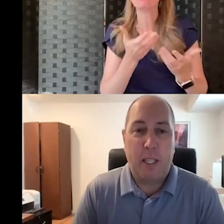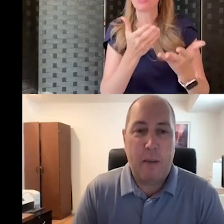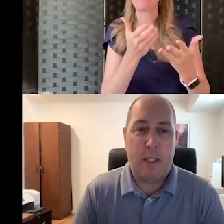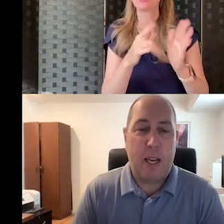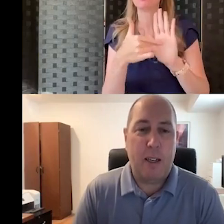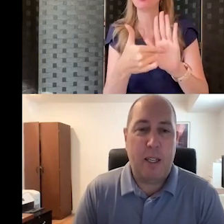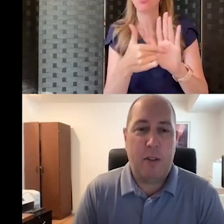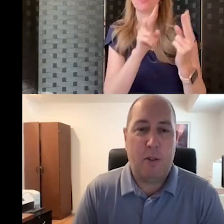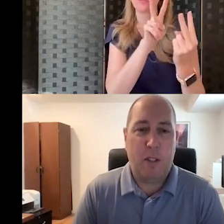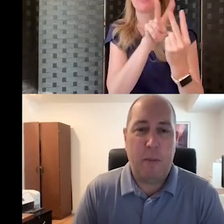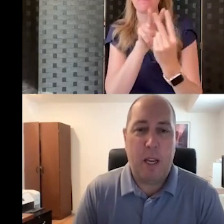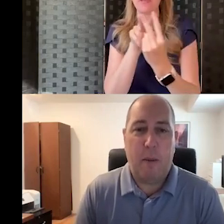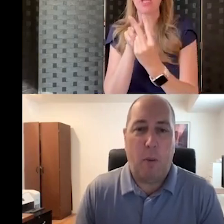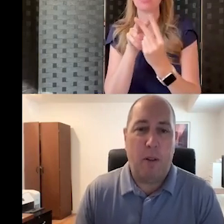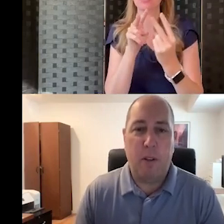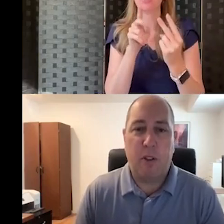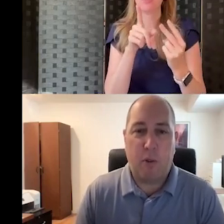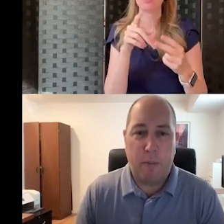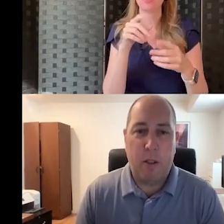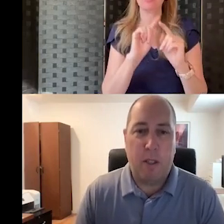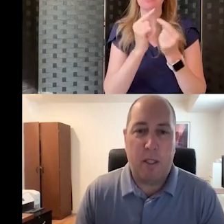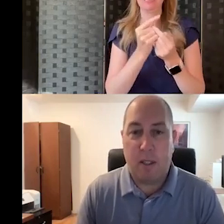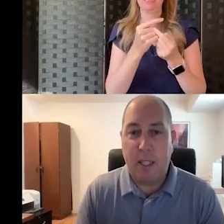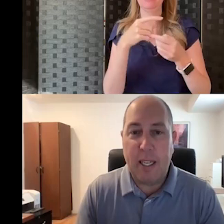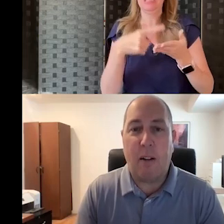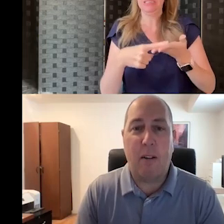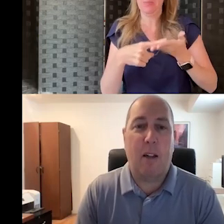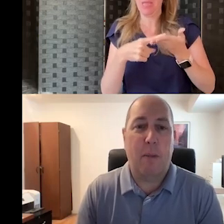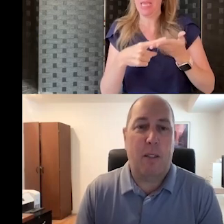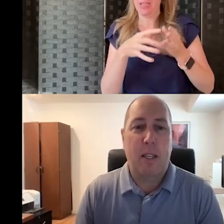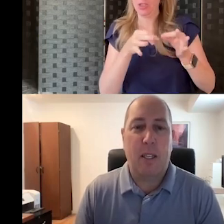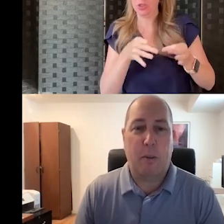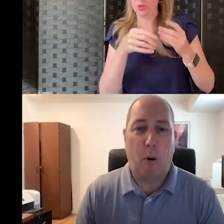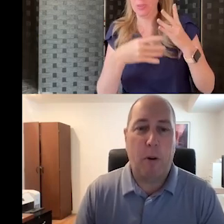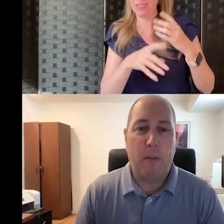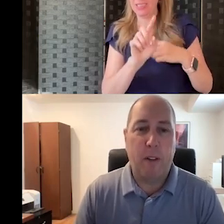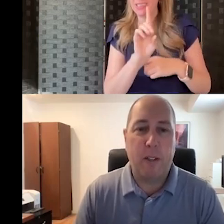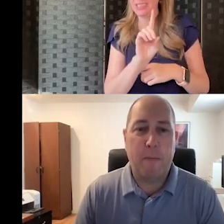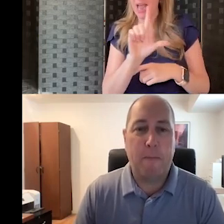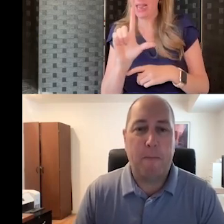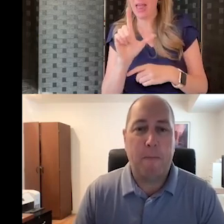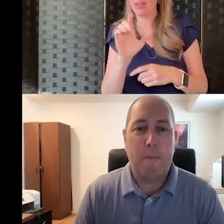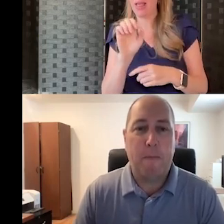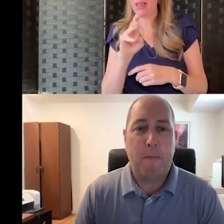team has had an internal debate about whether description lists is appropriate for this.